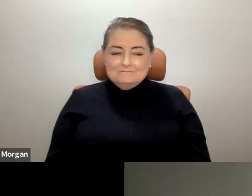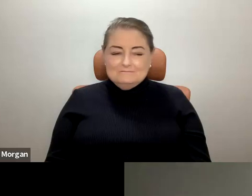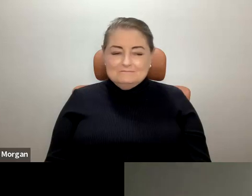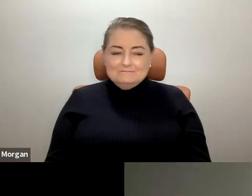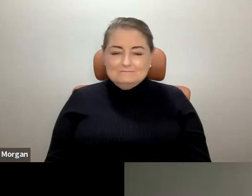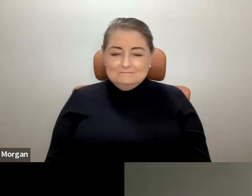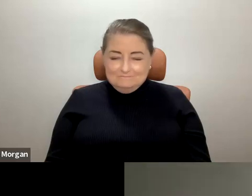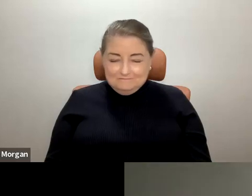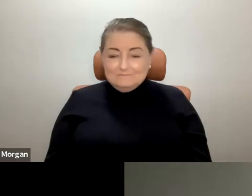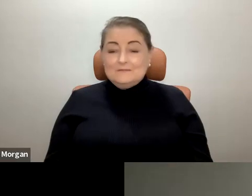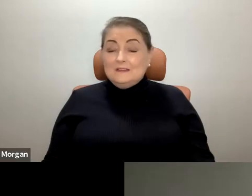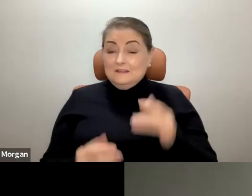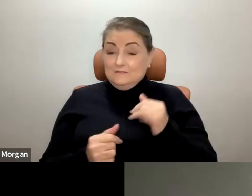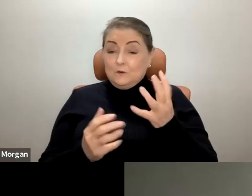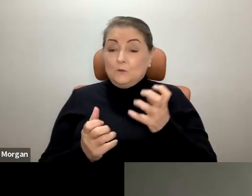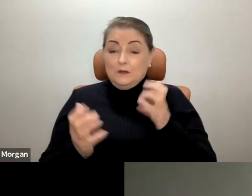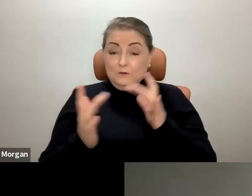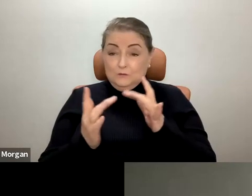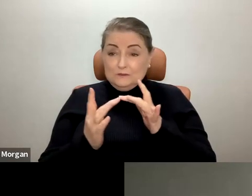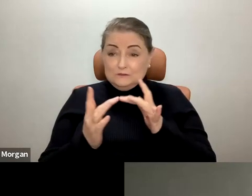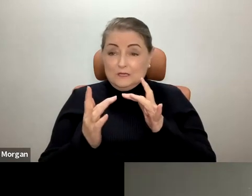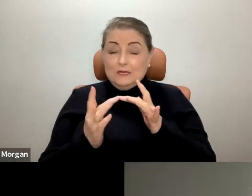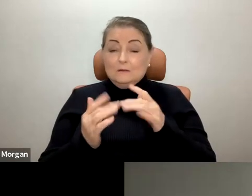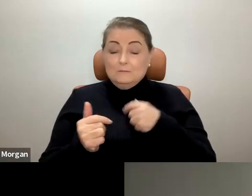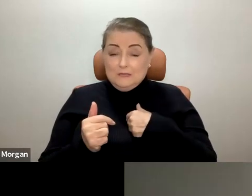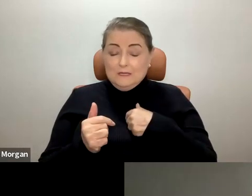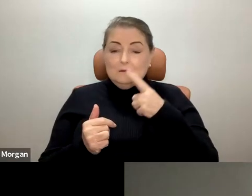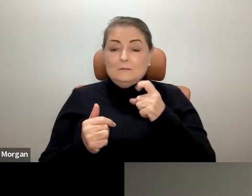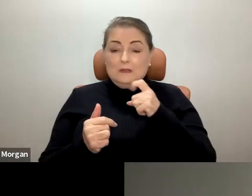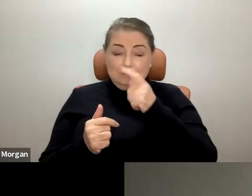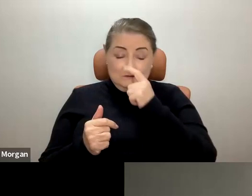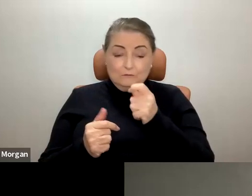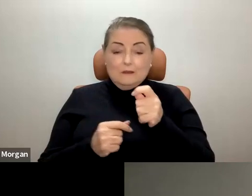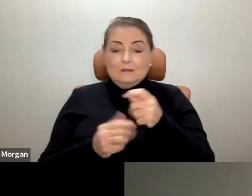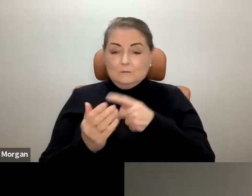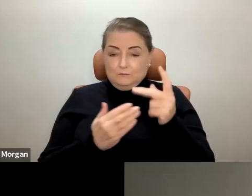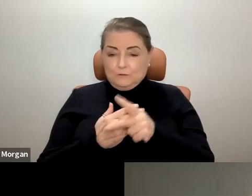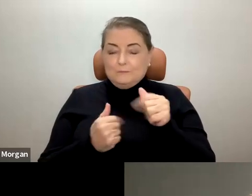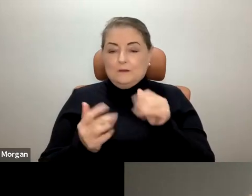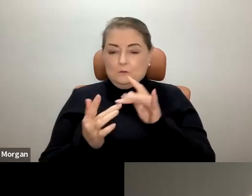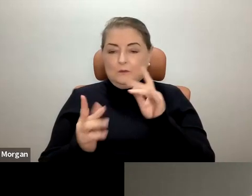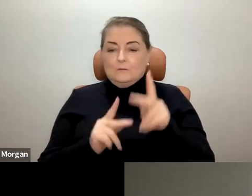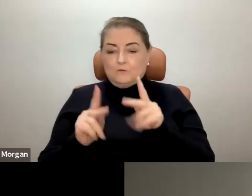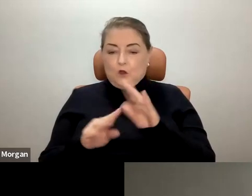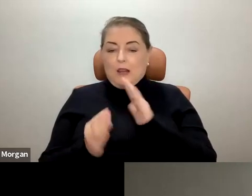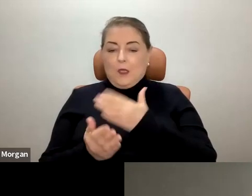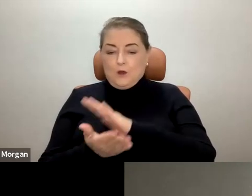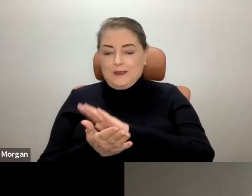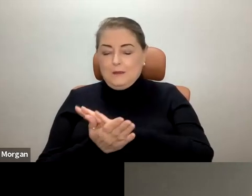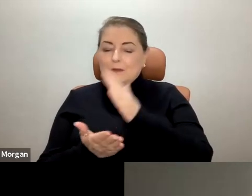Well, like I said, If anyone wants to reach out to me, because they're interested in this program, I can connect you to the folks on our campus who might be the best person to